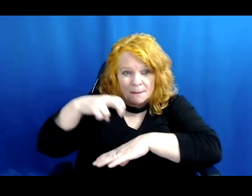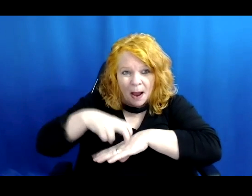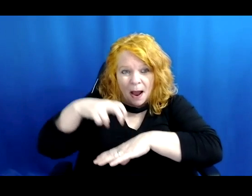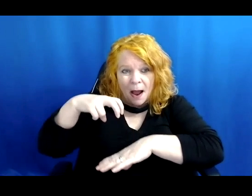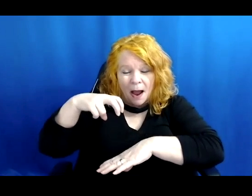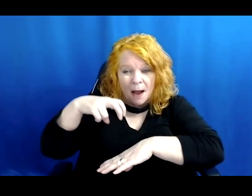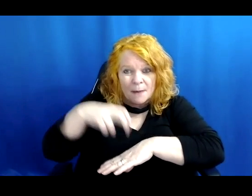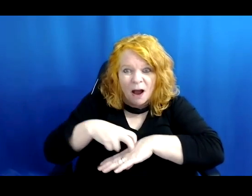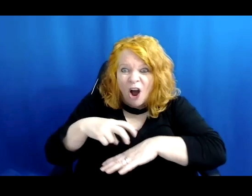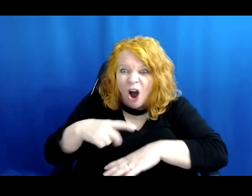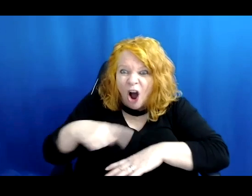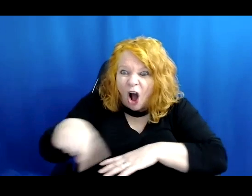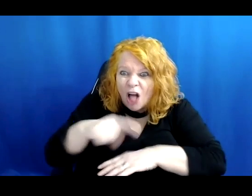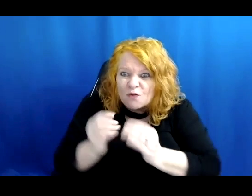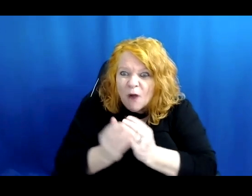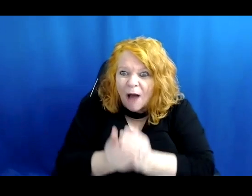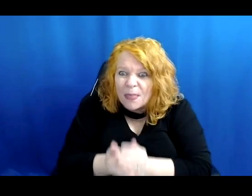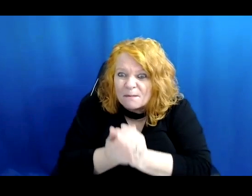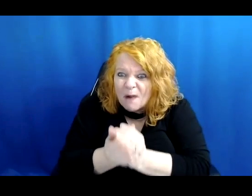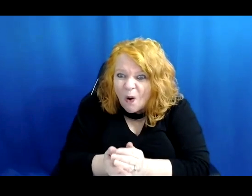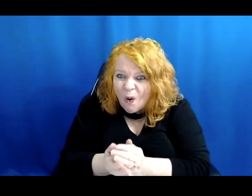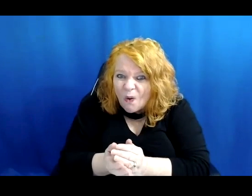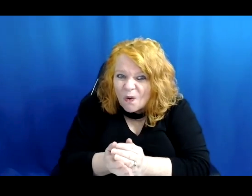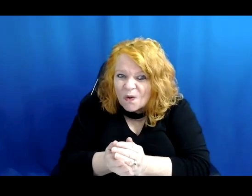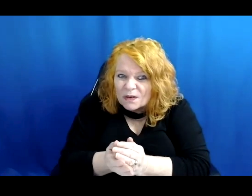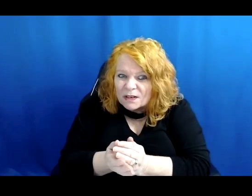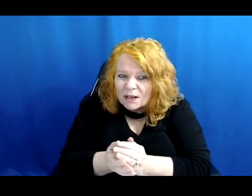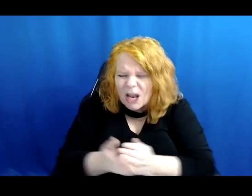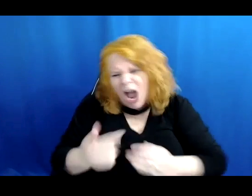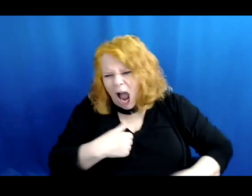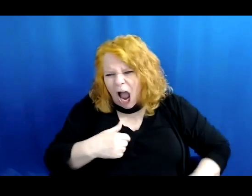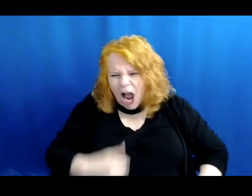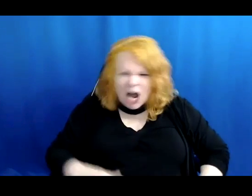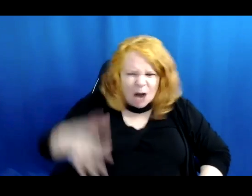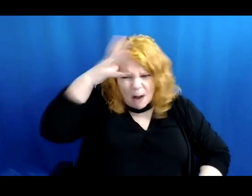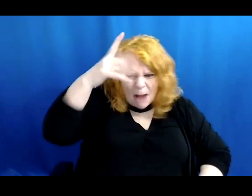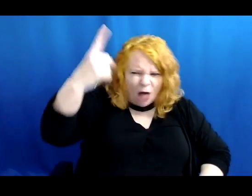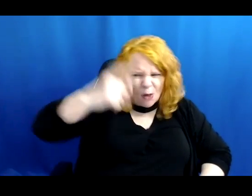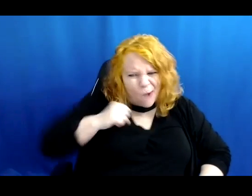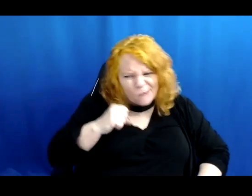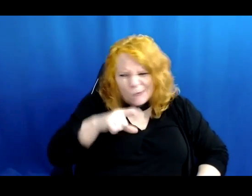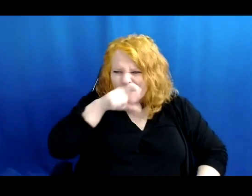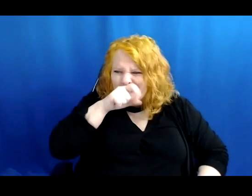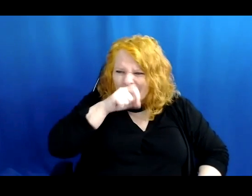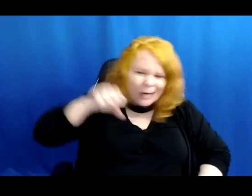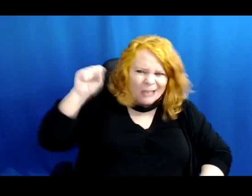All around the deck of the boat. "I am Papa the One-Winged Parrot. Yeah!